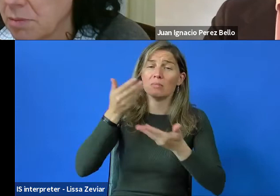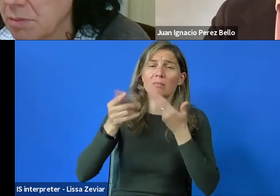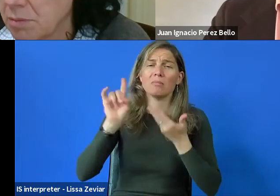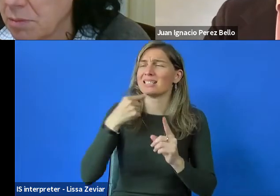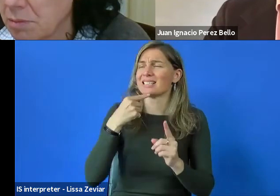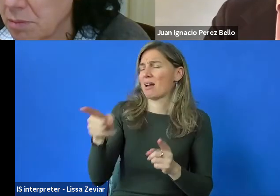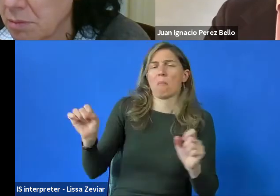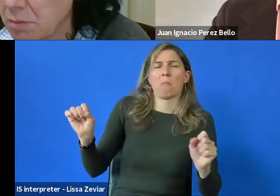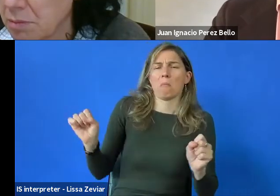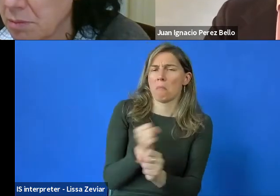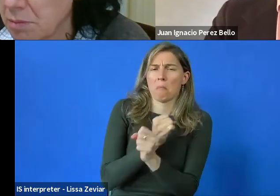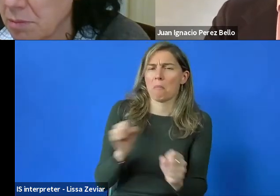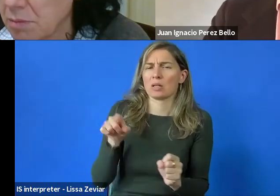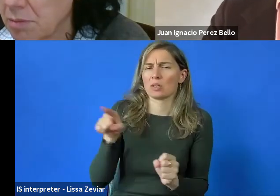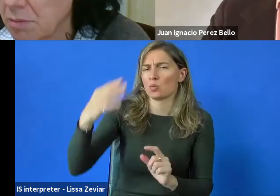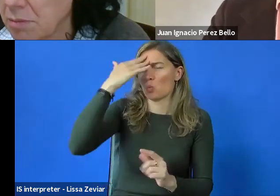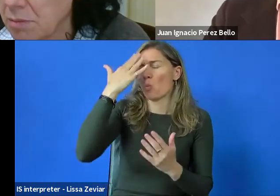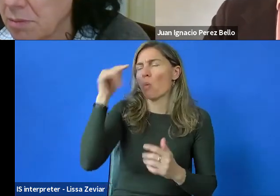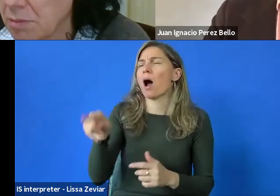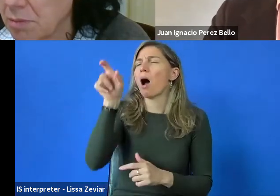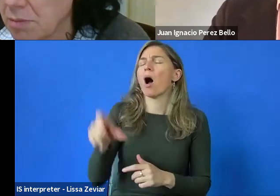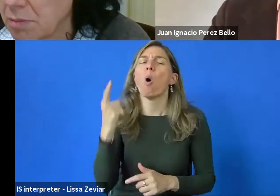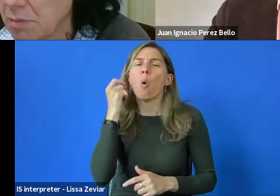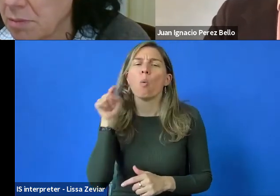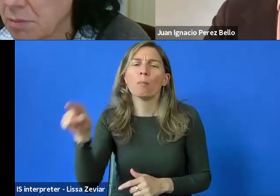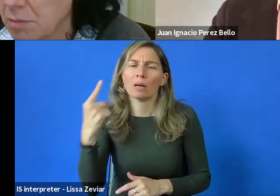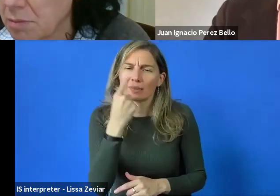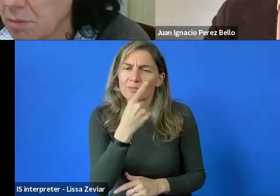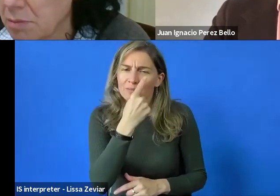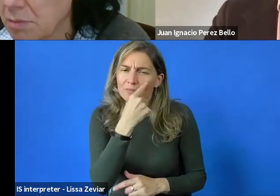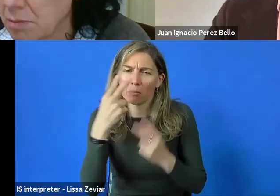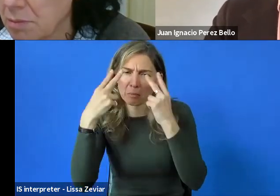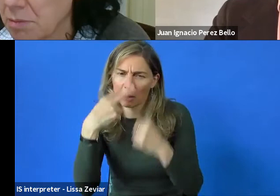Unbelievable, the committee found discrimination because of her disability